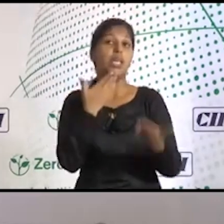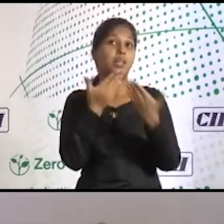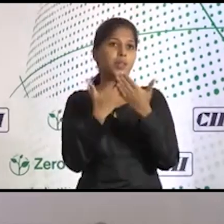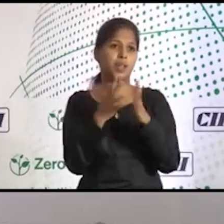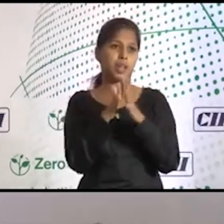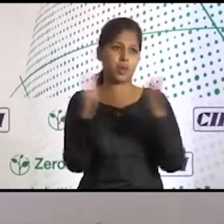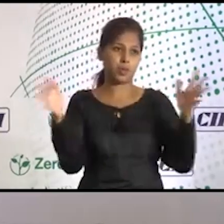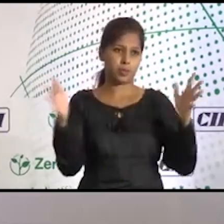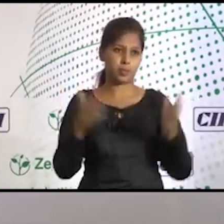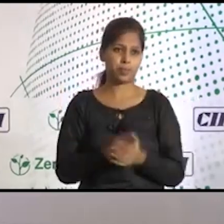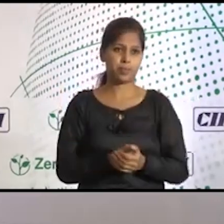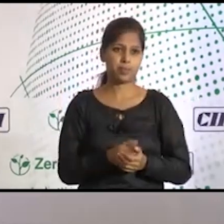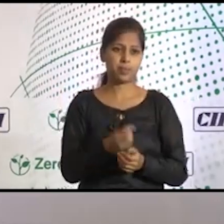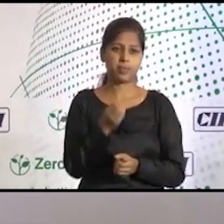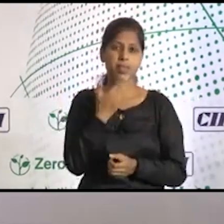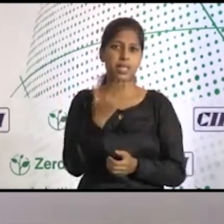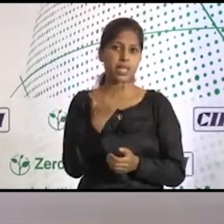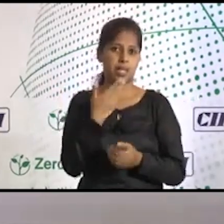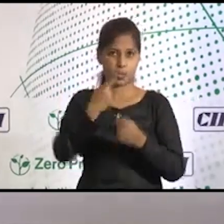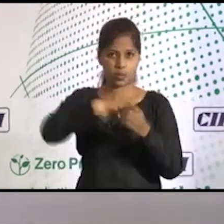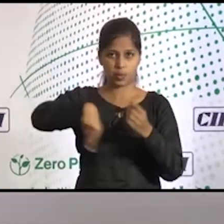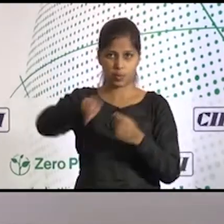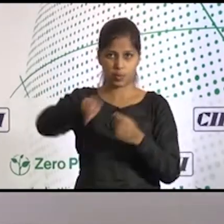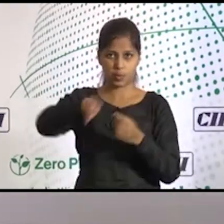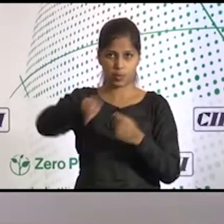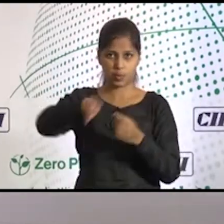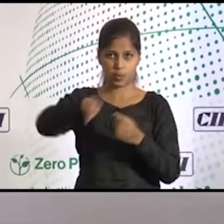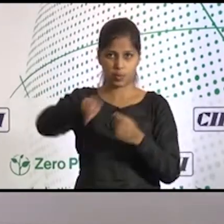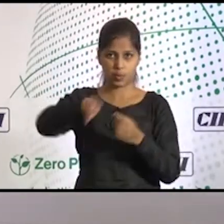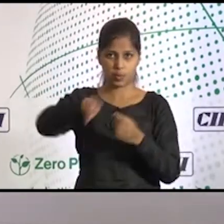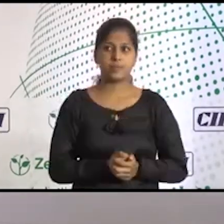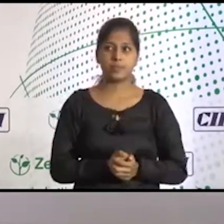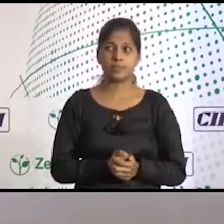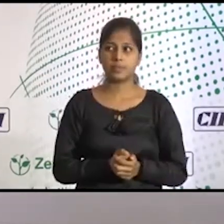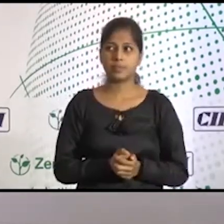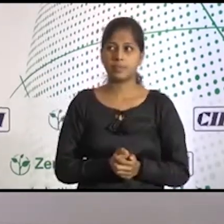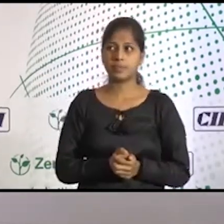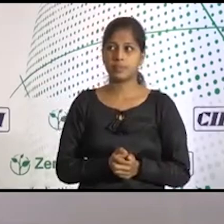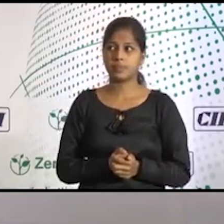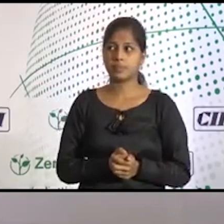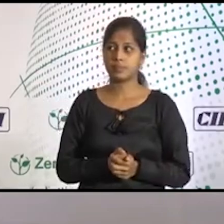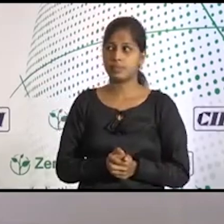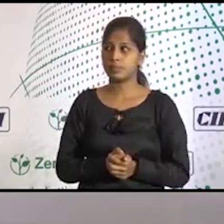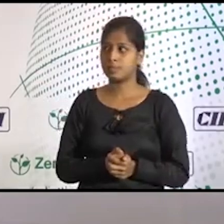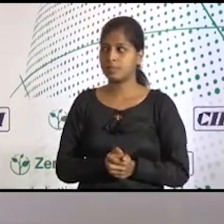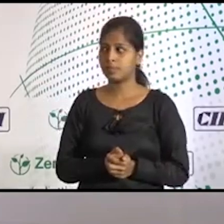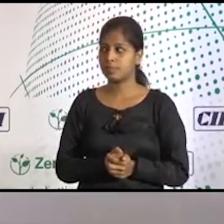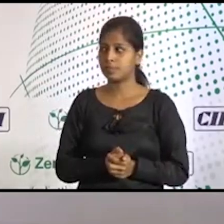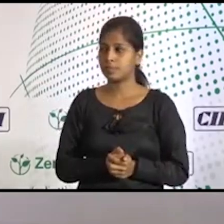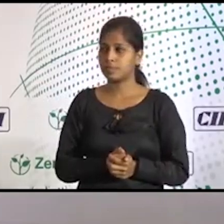And and Garland, thanks so much. Just